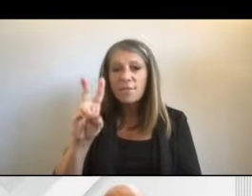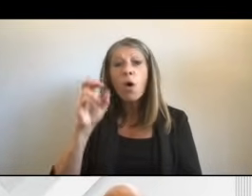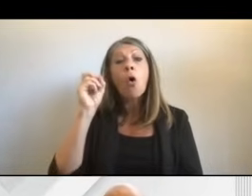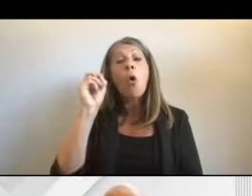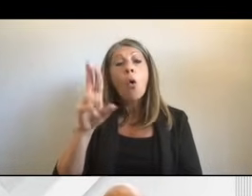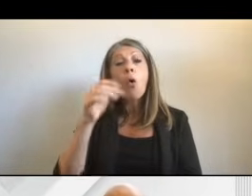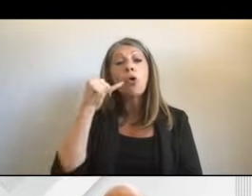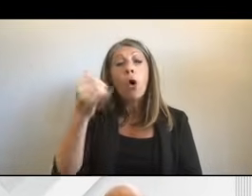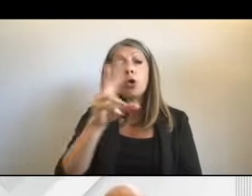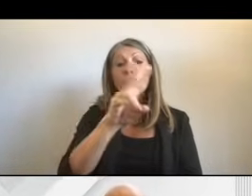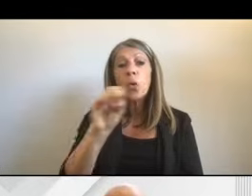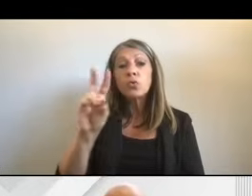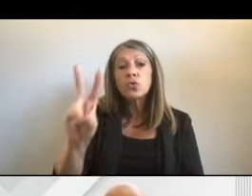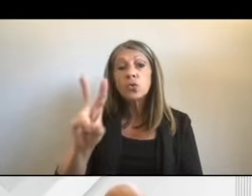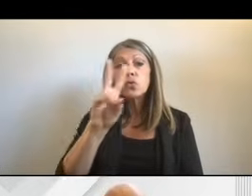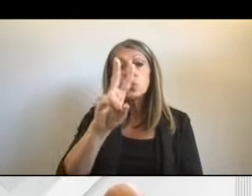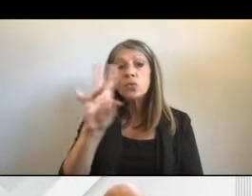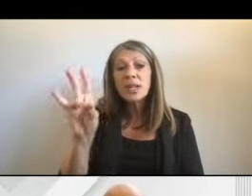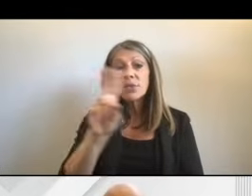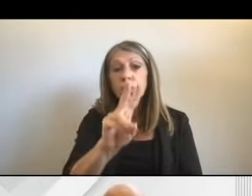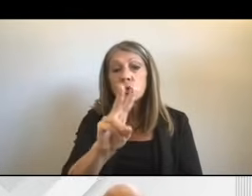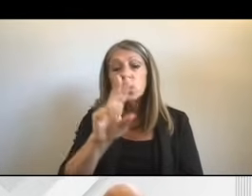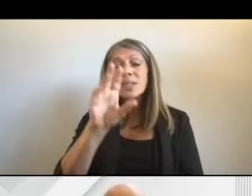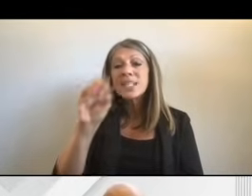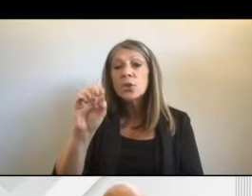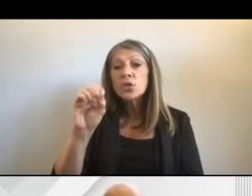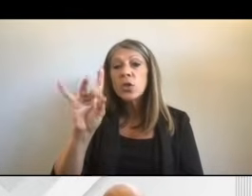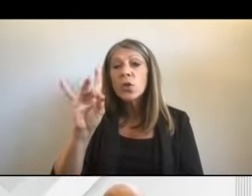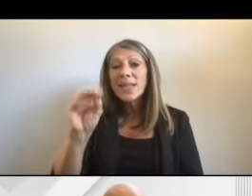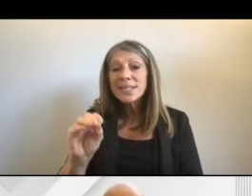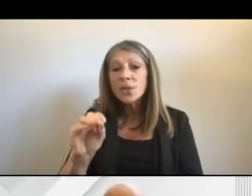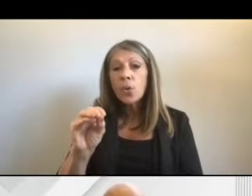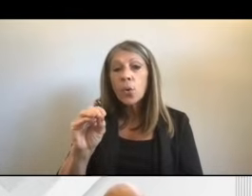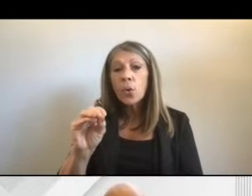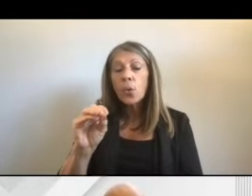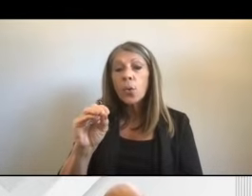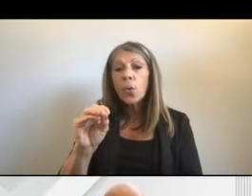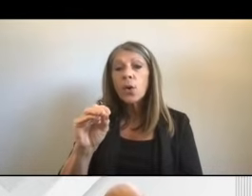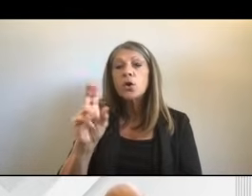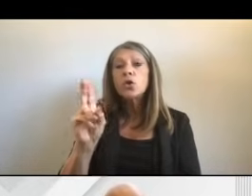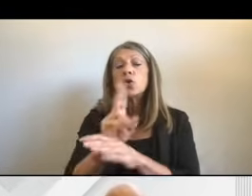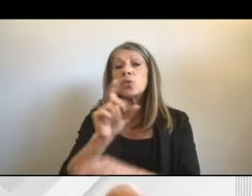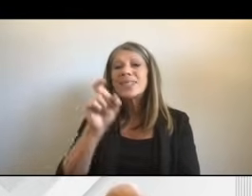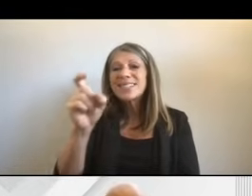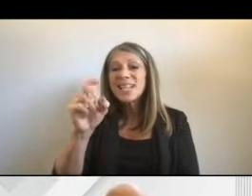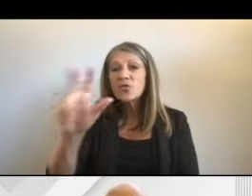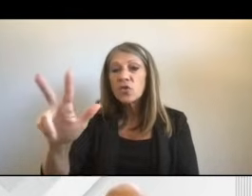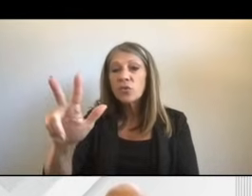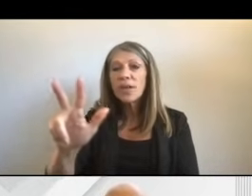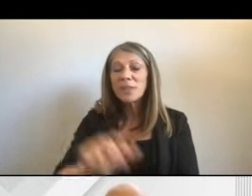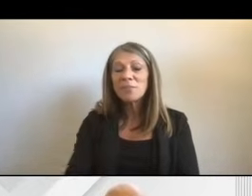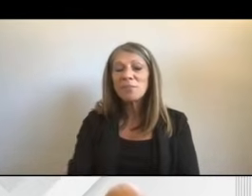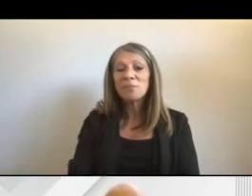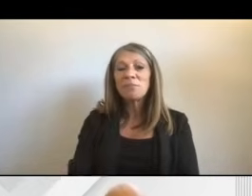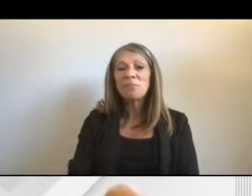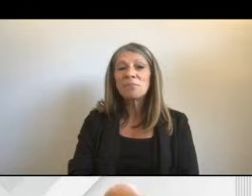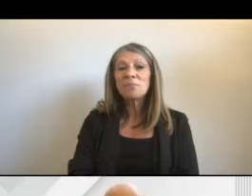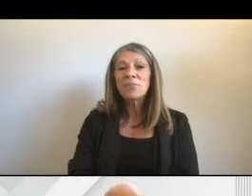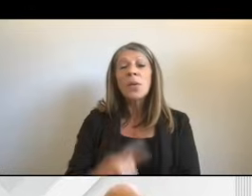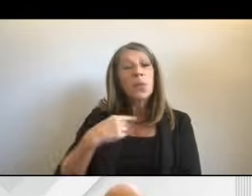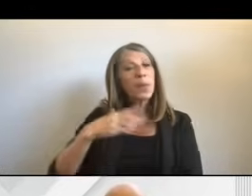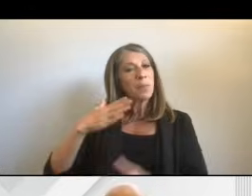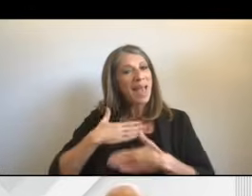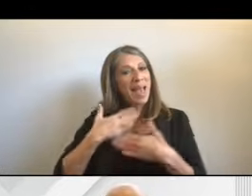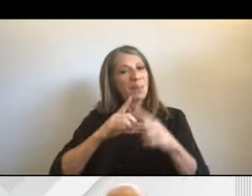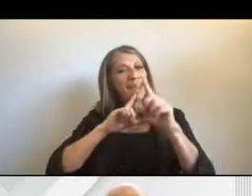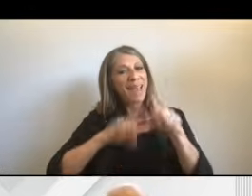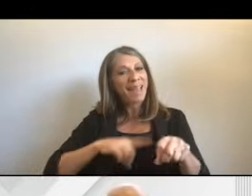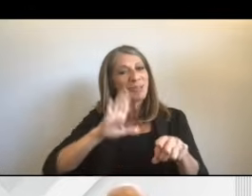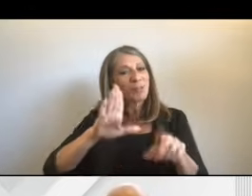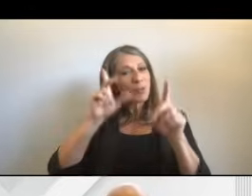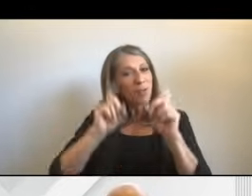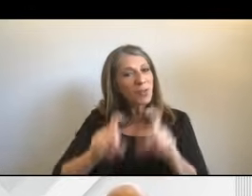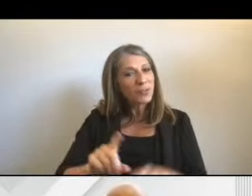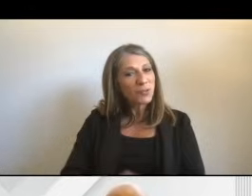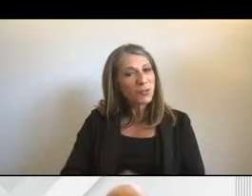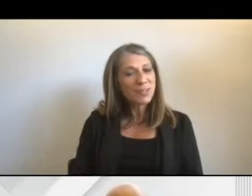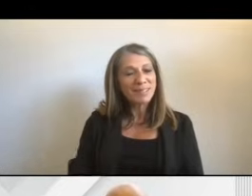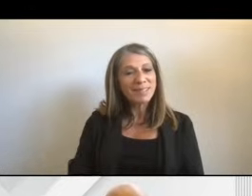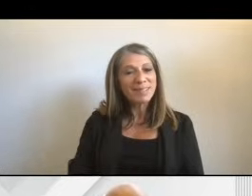202-272-0080 and use extension 3. We'd be glad to answer your questions. Thank you.